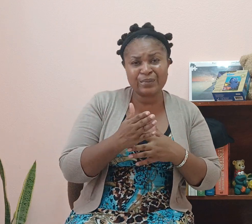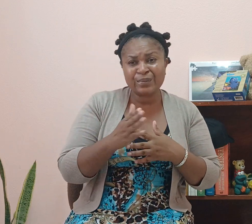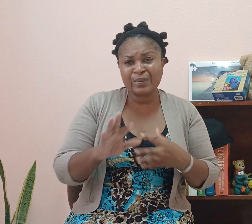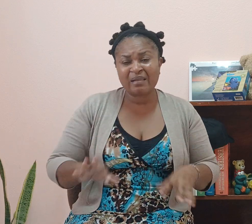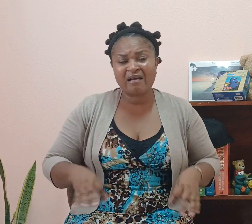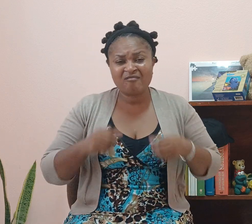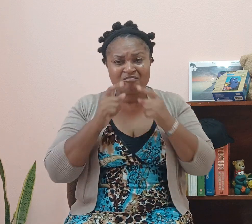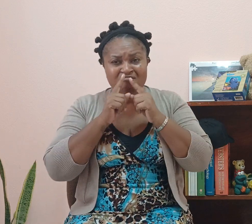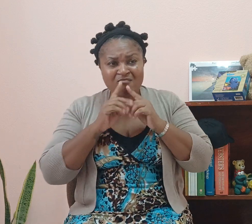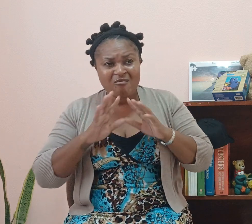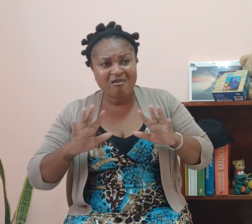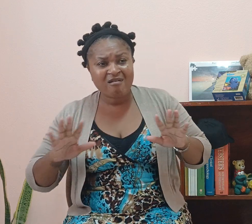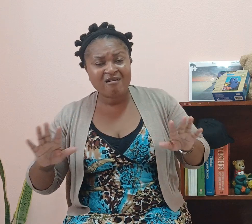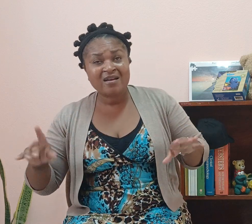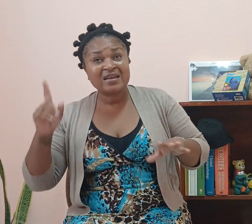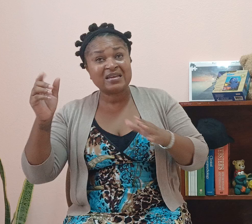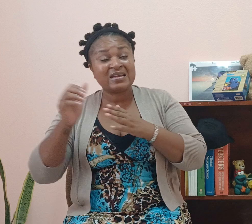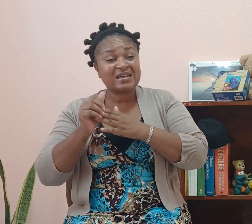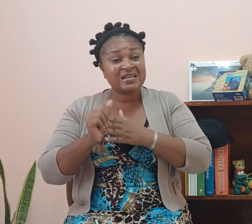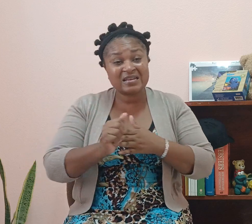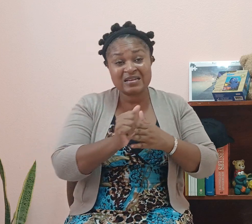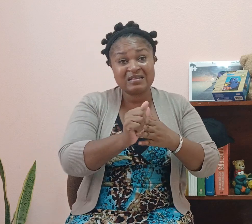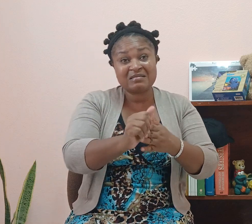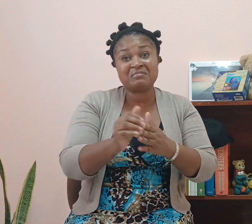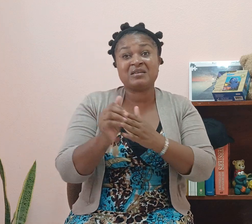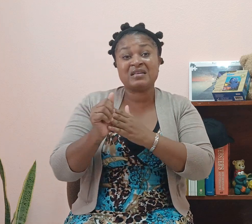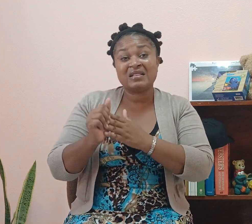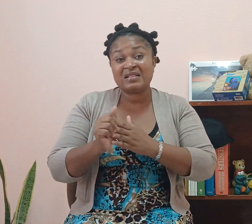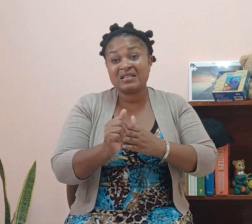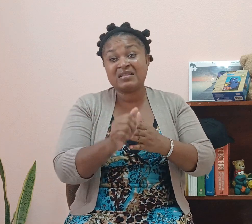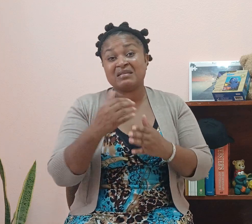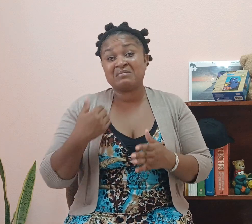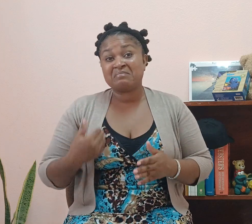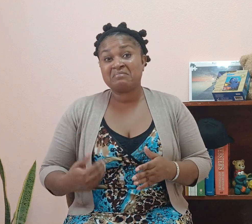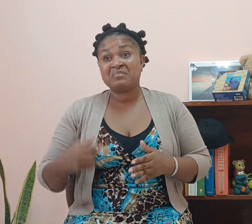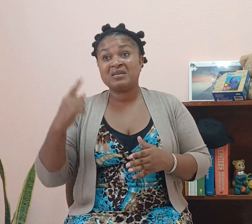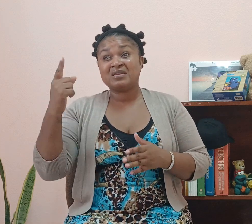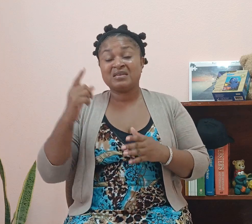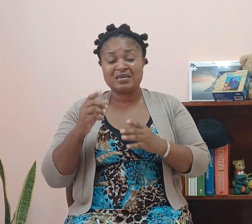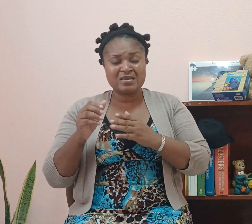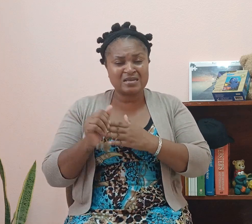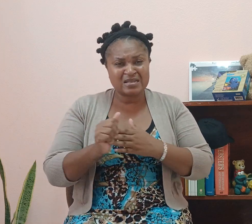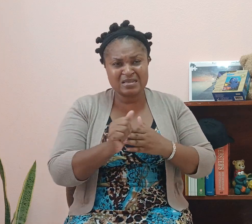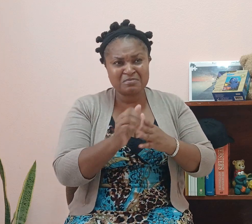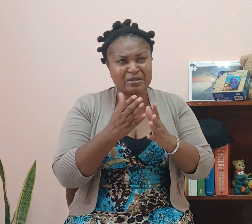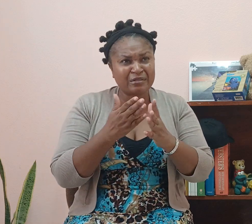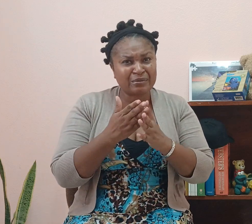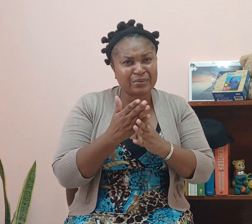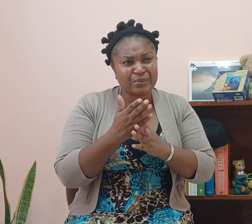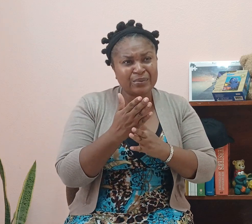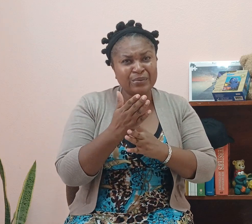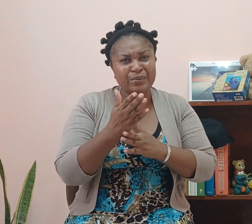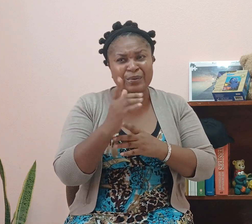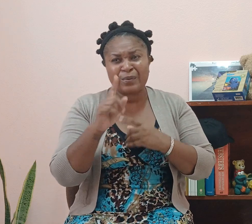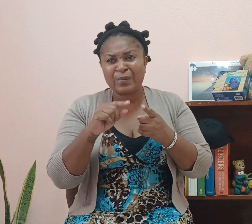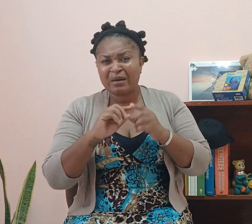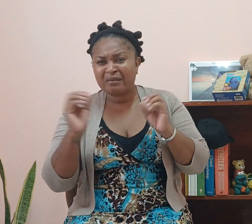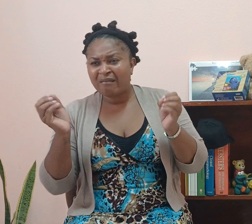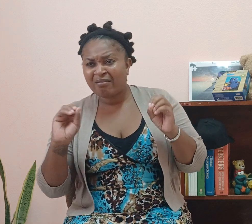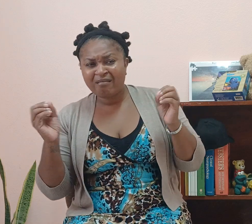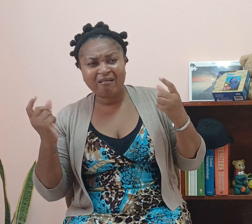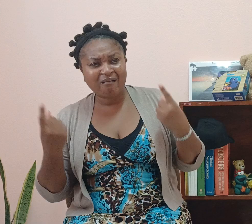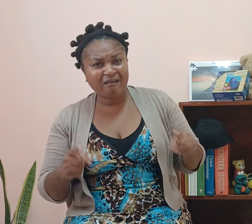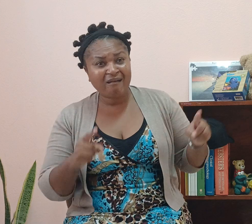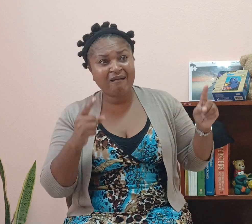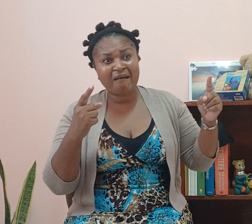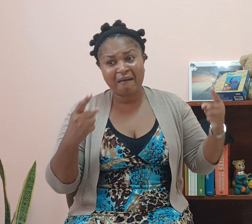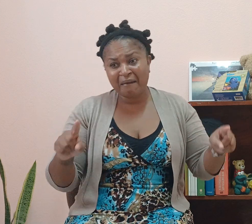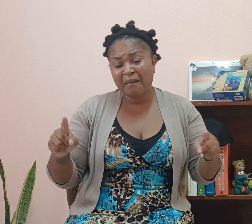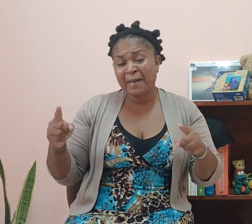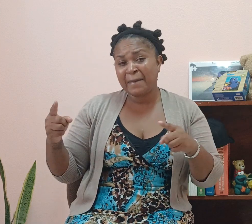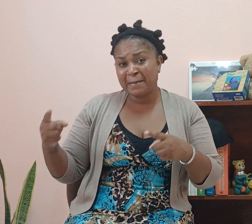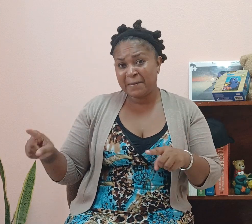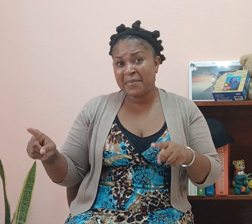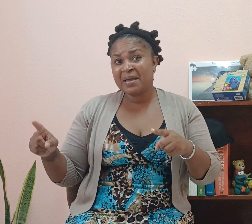He leadeth me, He leadeth me, the quiet waters by.